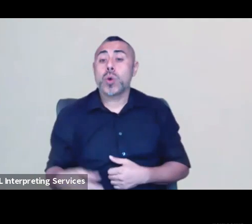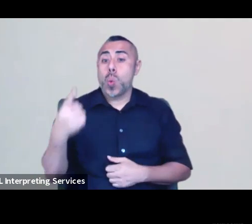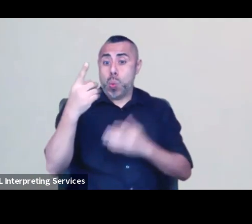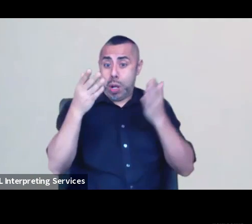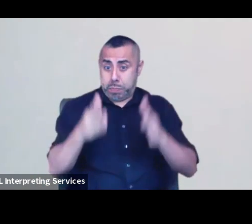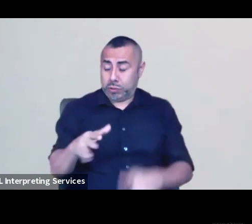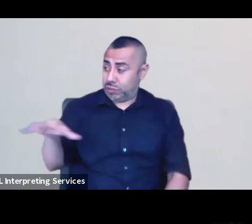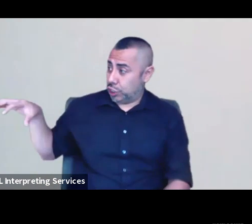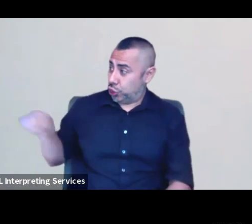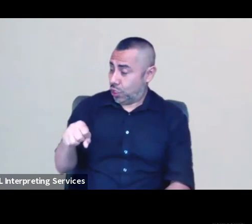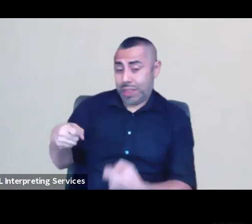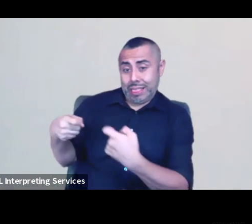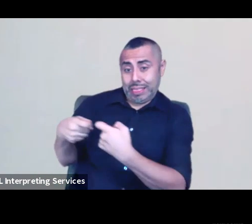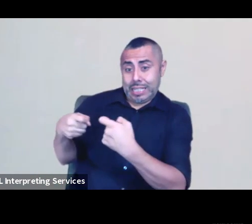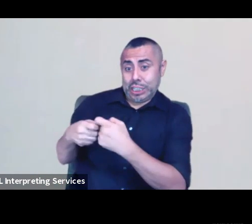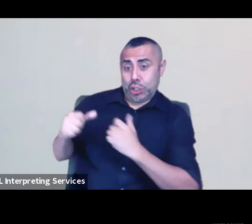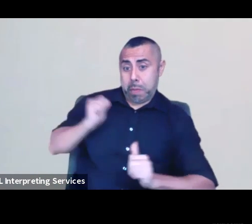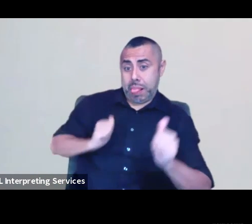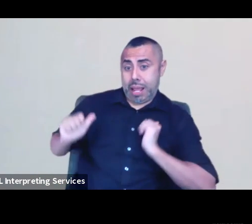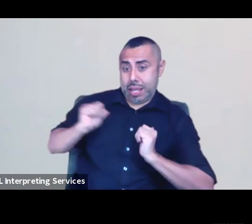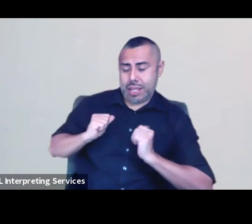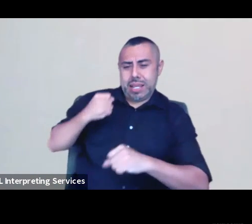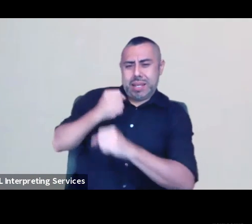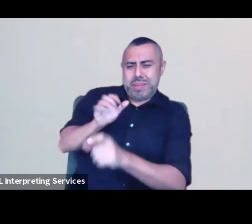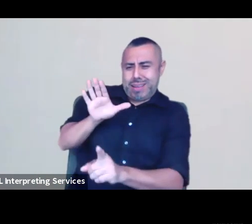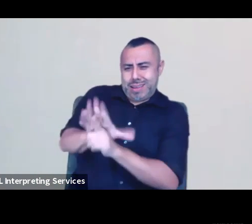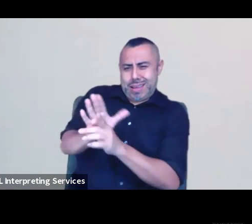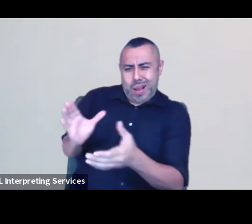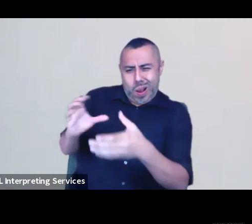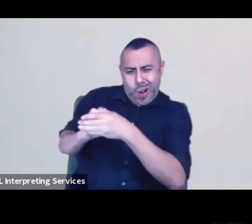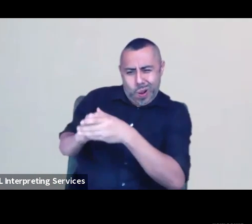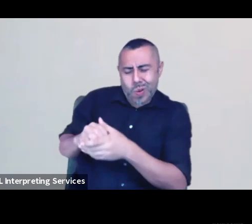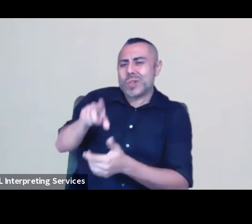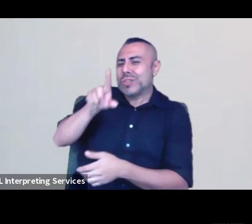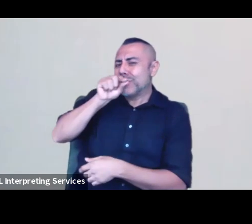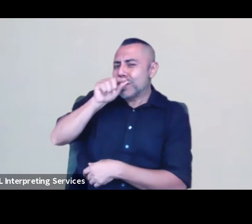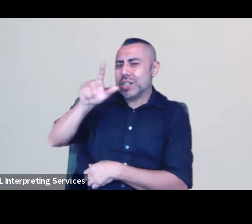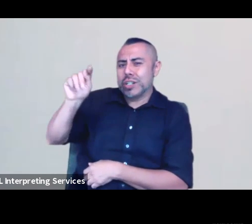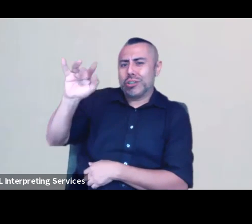and created a Twitter account for it and each tweet was a line from the play.